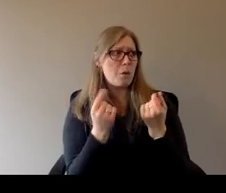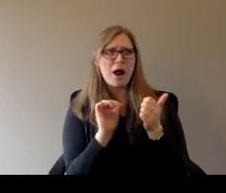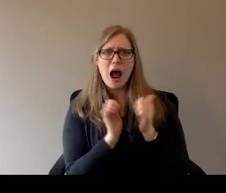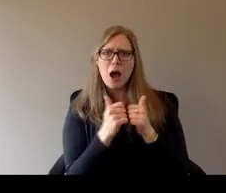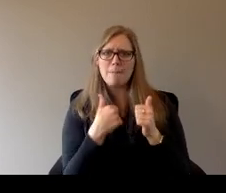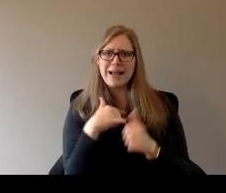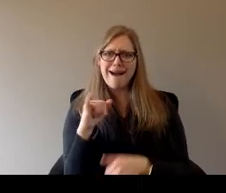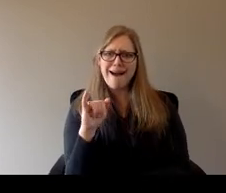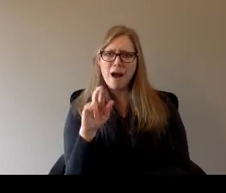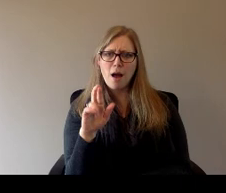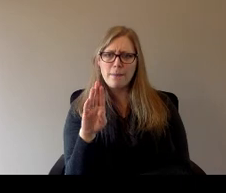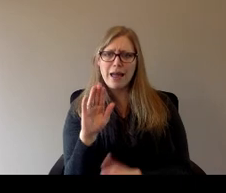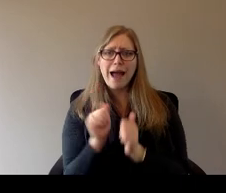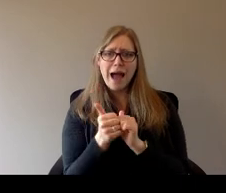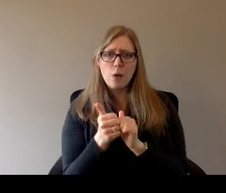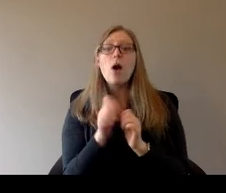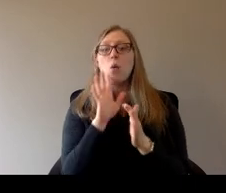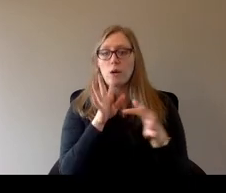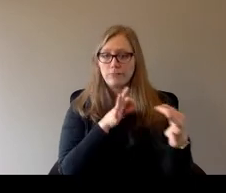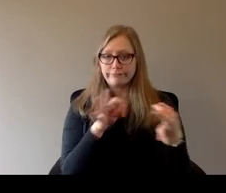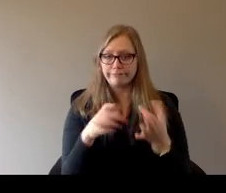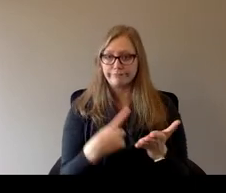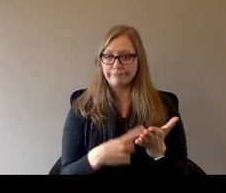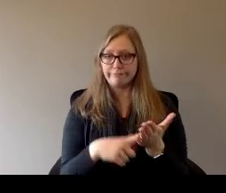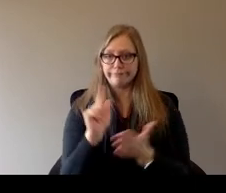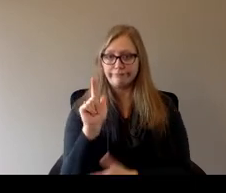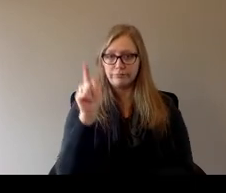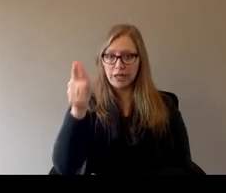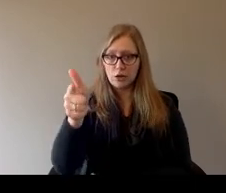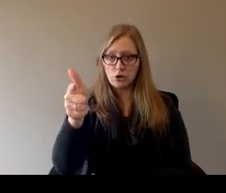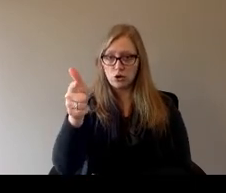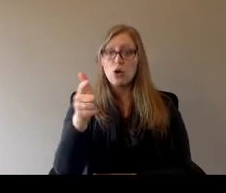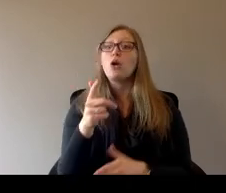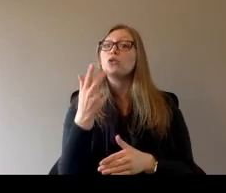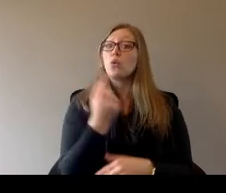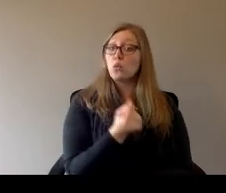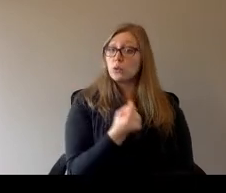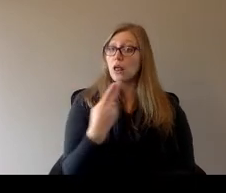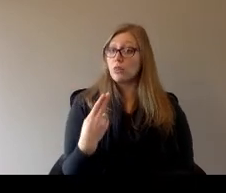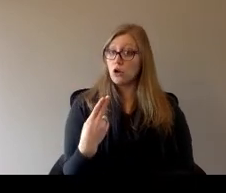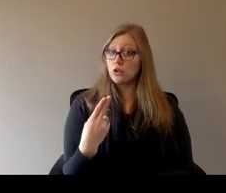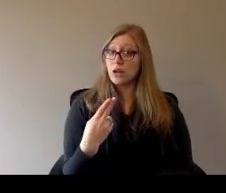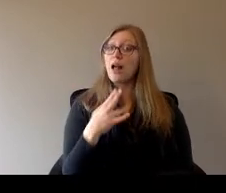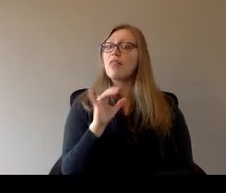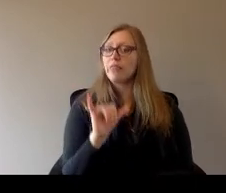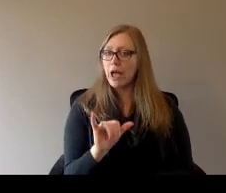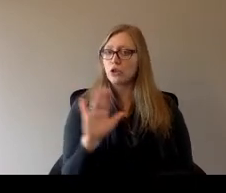Okay. So Tuesdays and Thursdays will be more reserved for your independent reading and office hours.